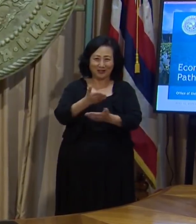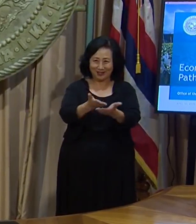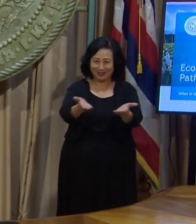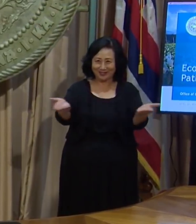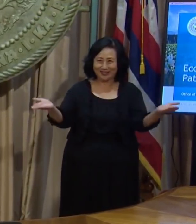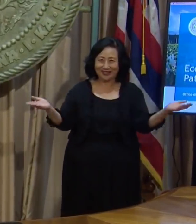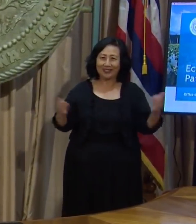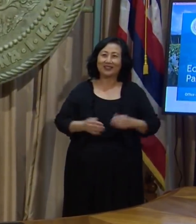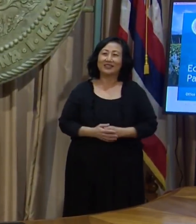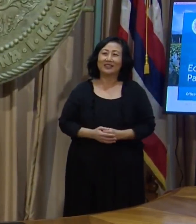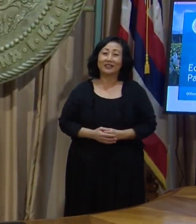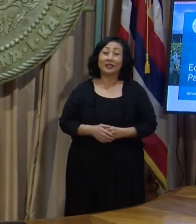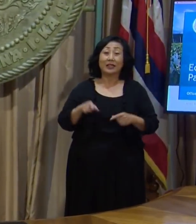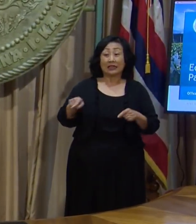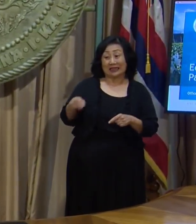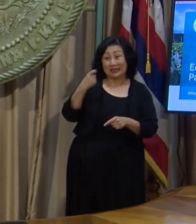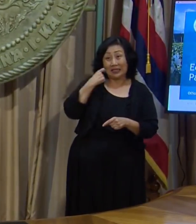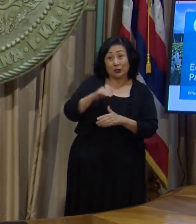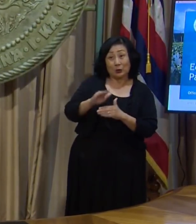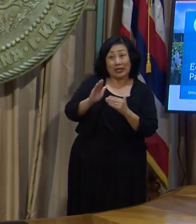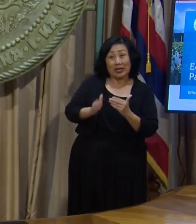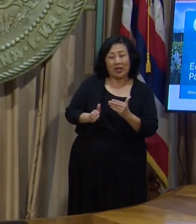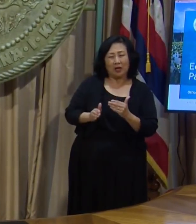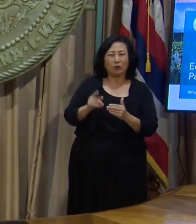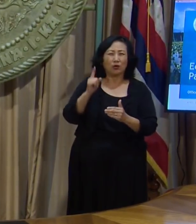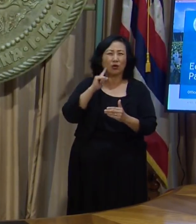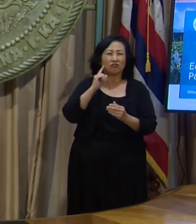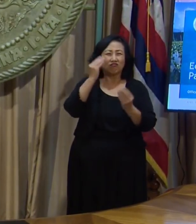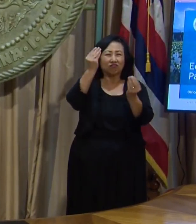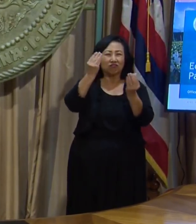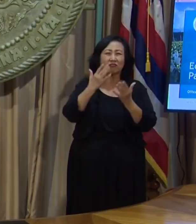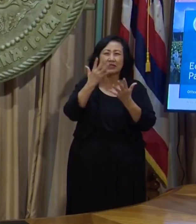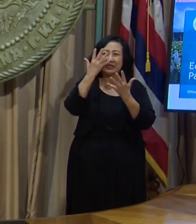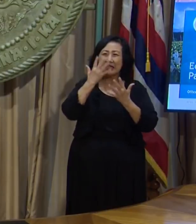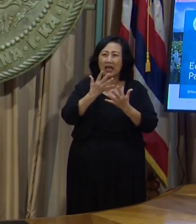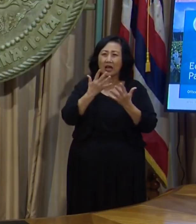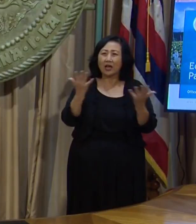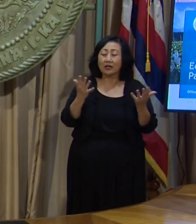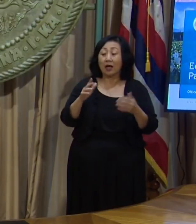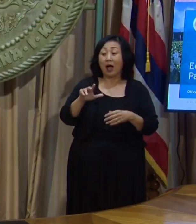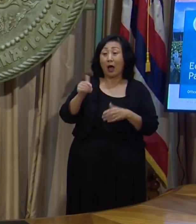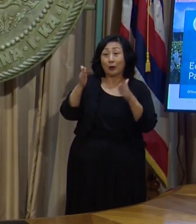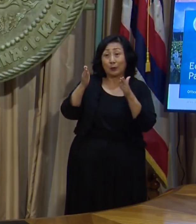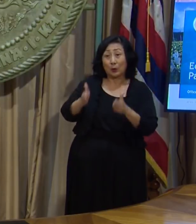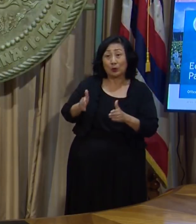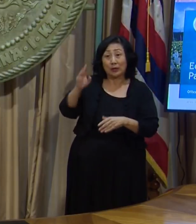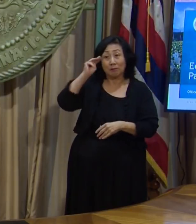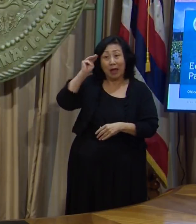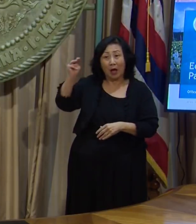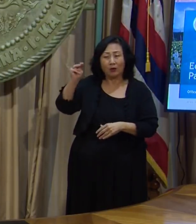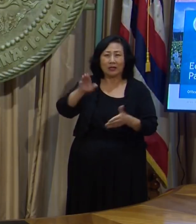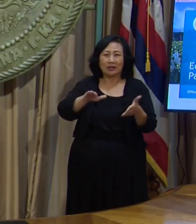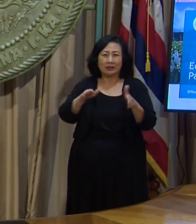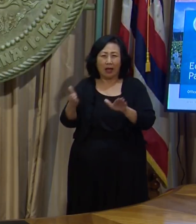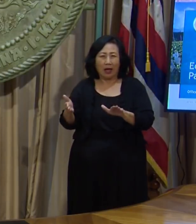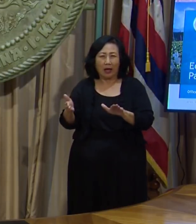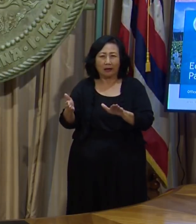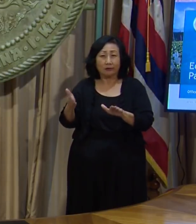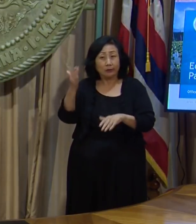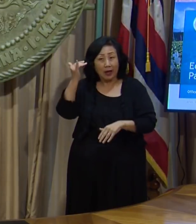IGE. GOOD AFTERNOON. THIS WEEKEND, WE HEARD THE SAD